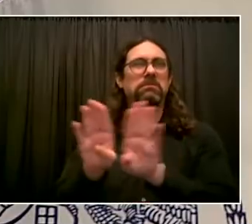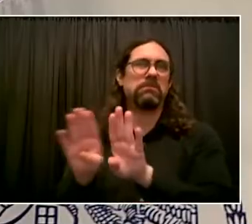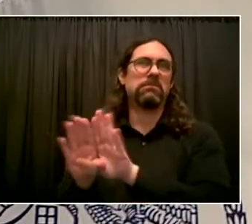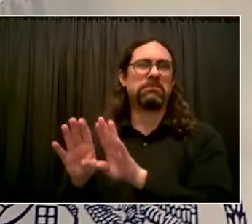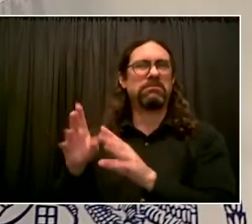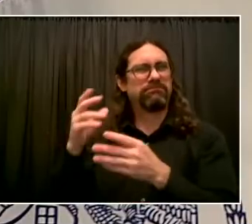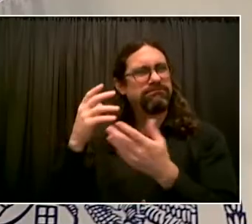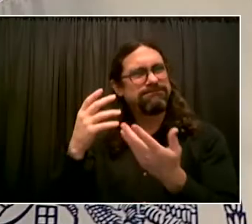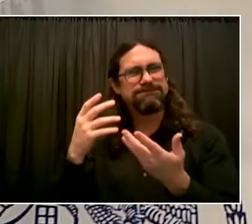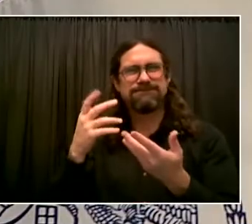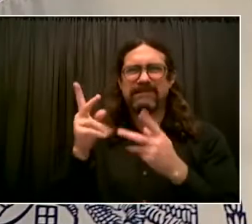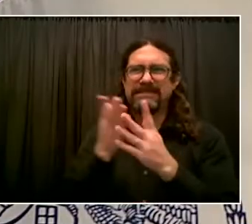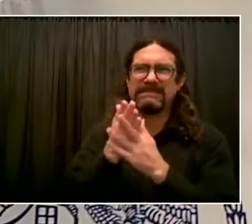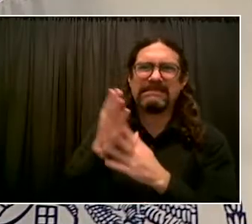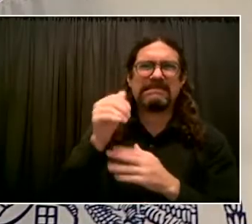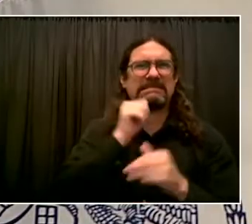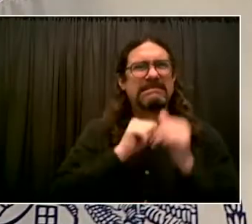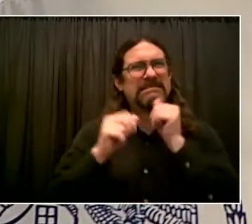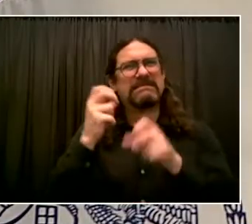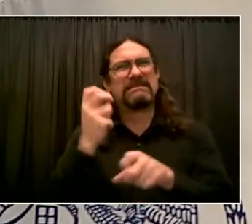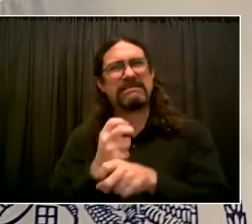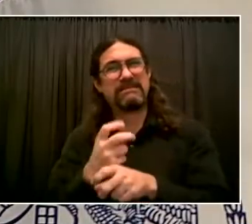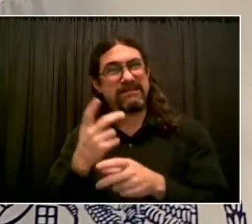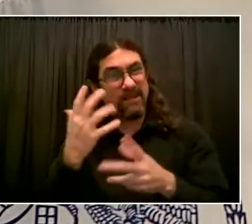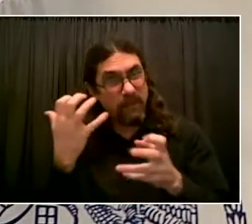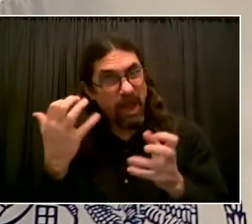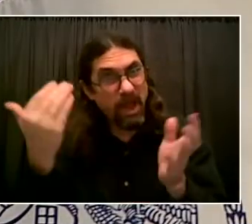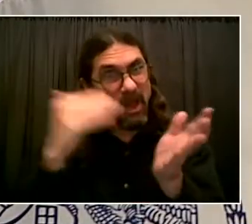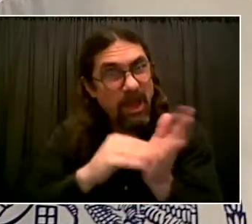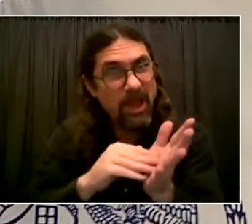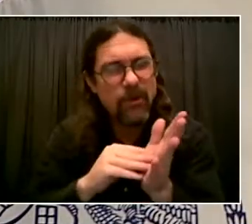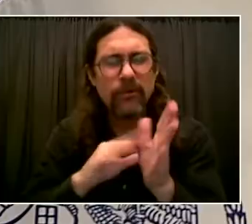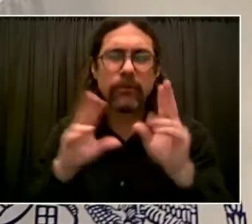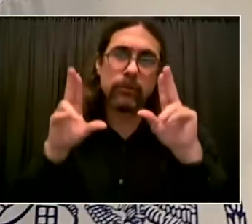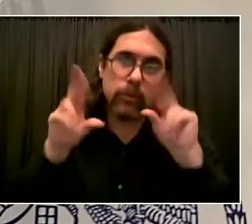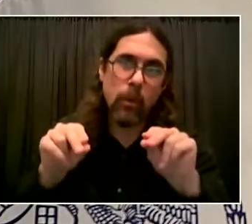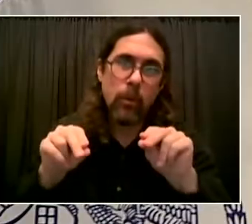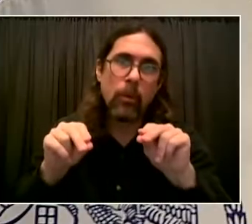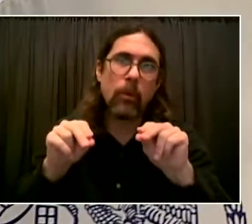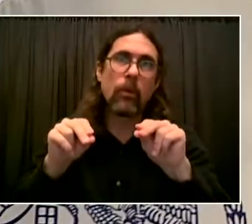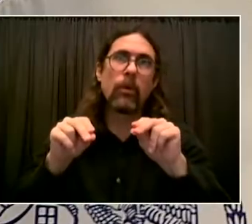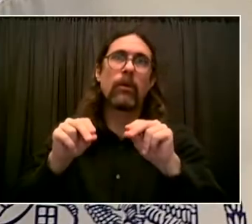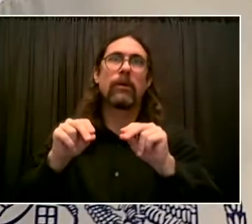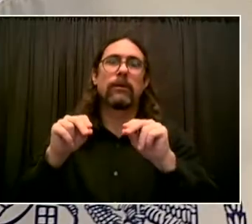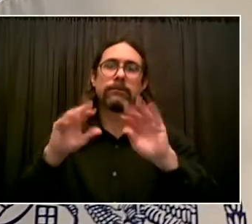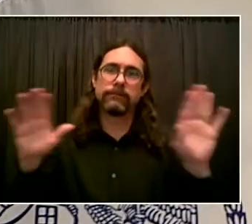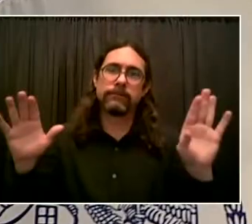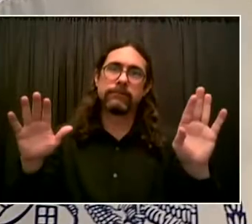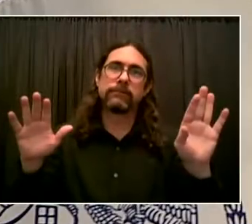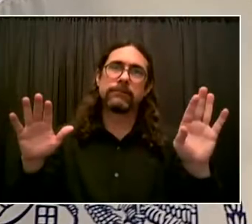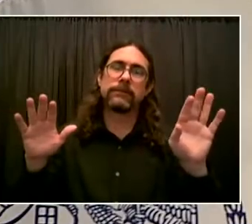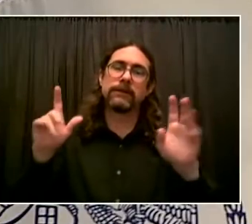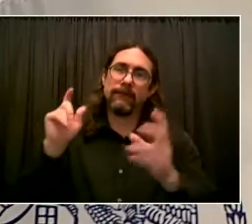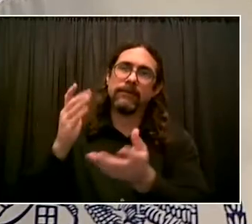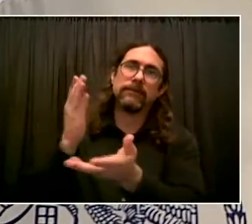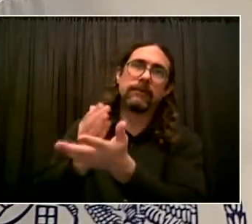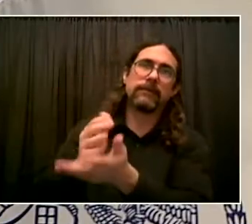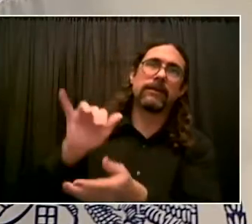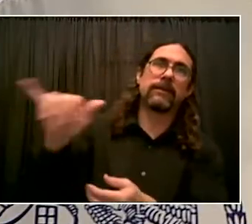NOT WANT TO DO IT AGAIN AND HAD A HORRIBE L SLDIOCATING IMPACT ON LIVES AND FAMILIES AND